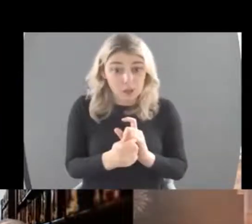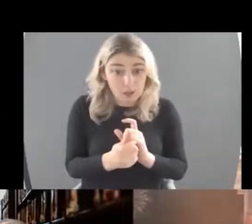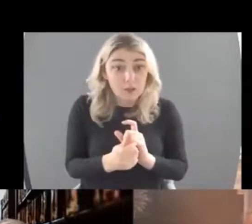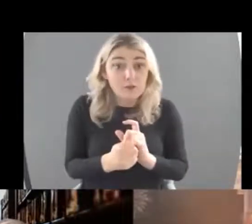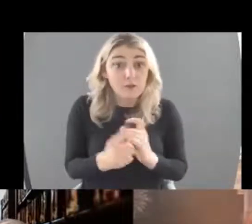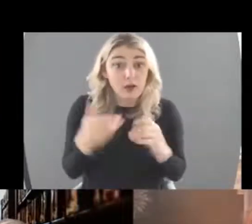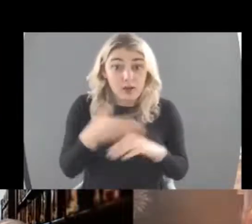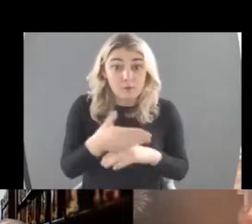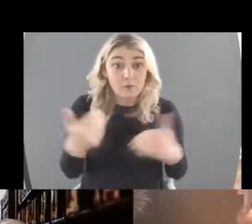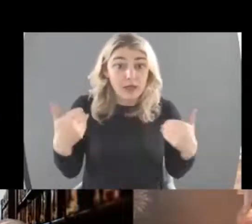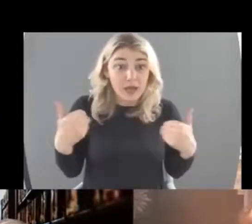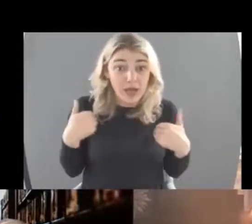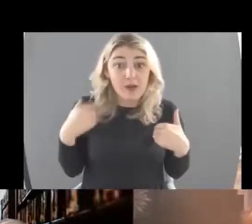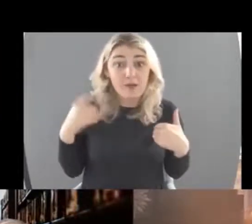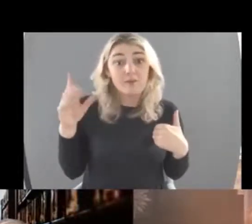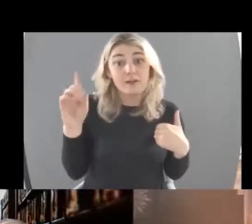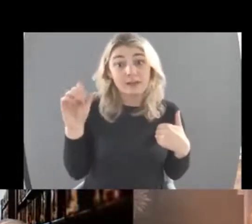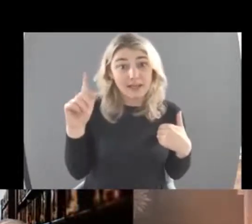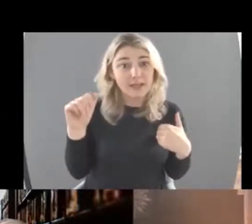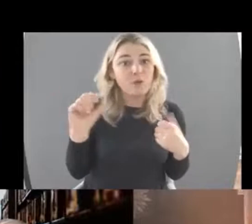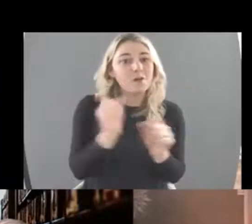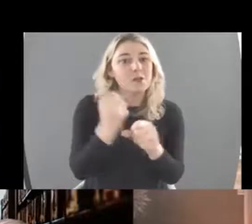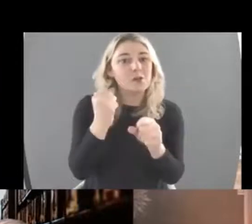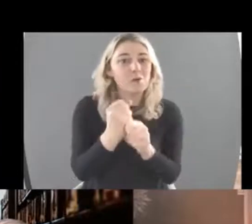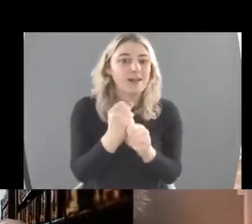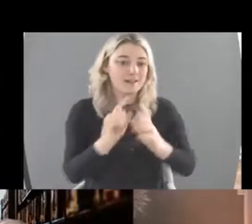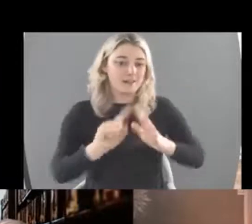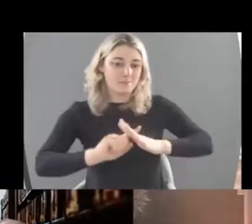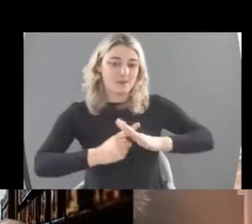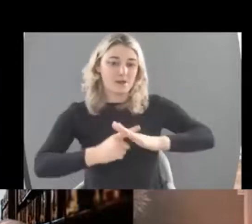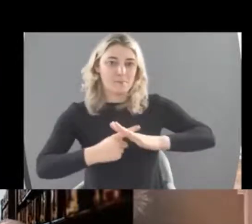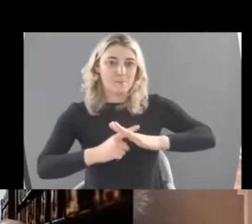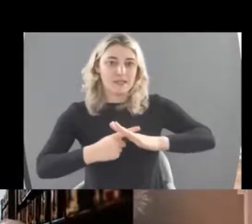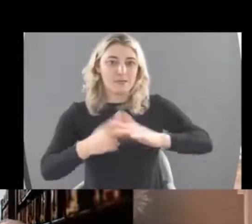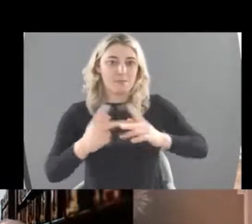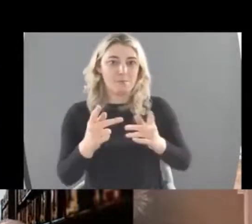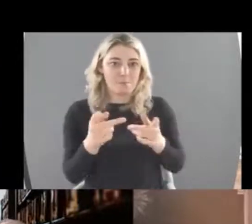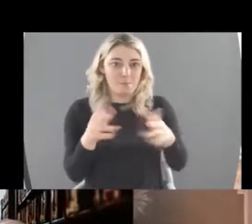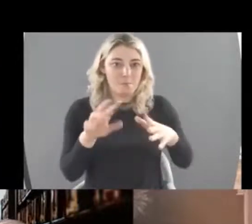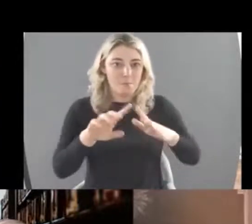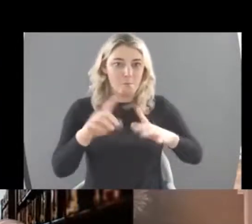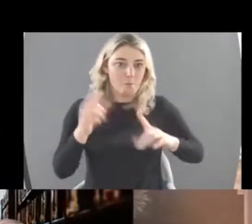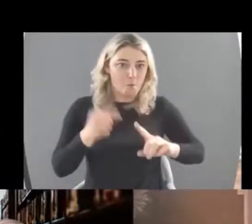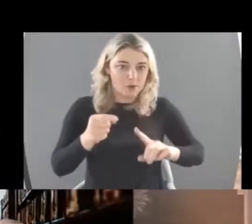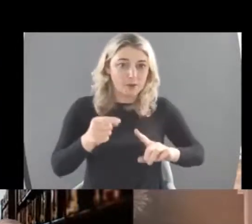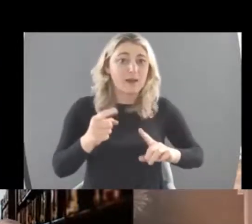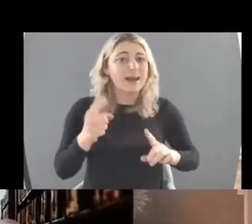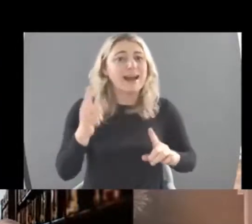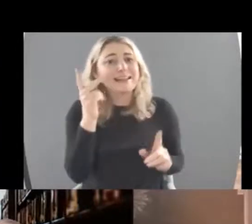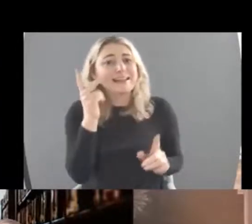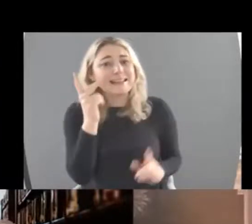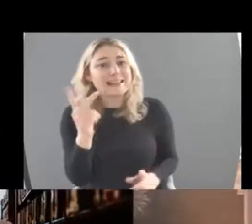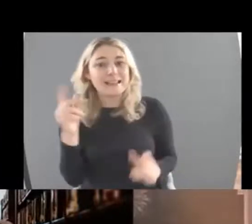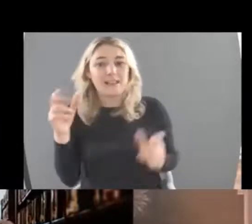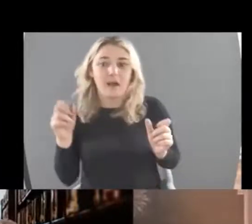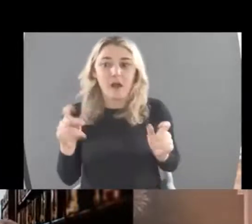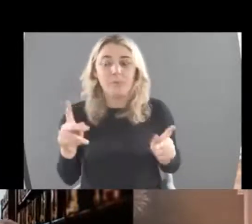some baselines about equity and gaps, I see these as opportunities for colleagues to suggest what kind of